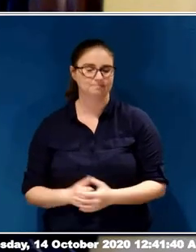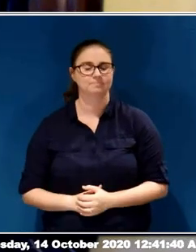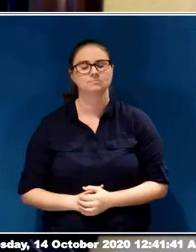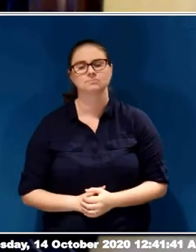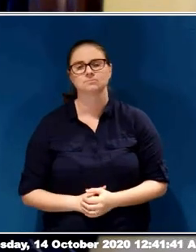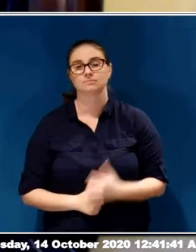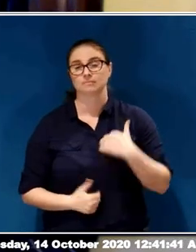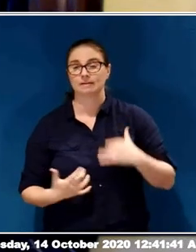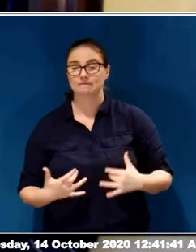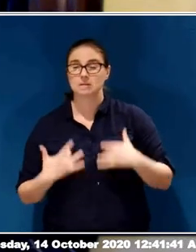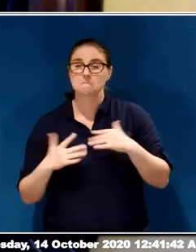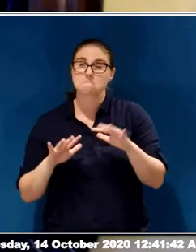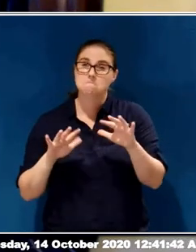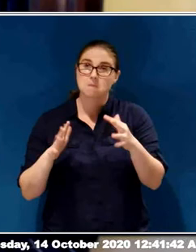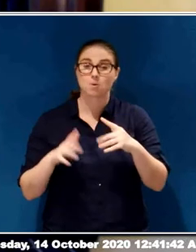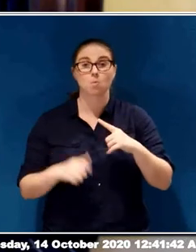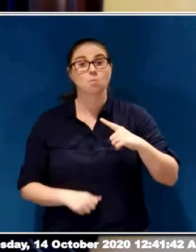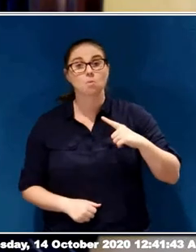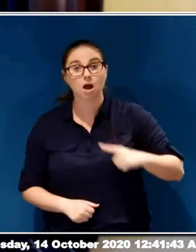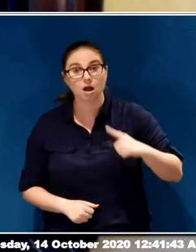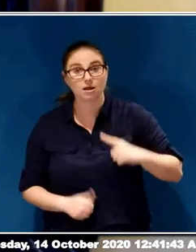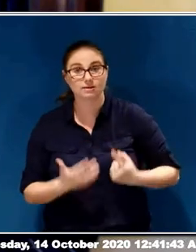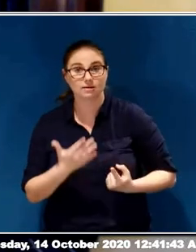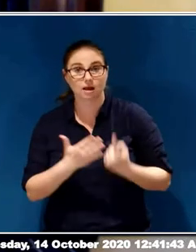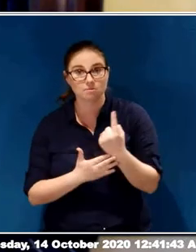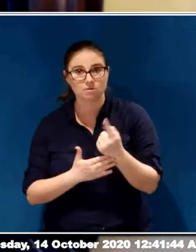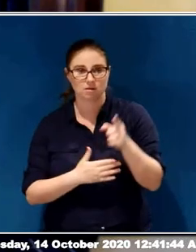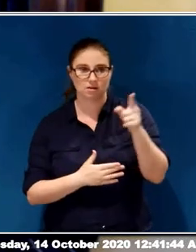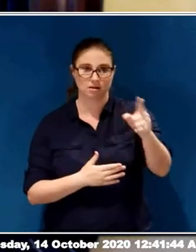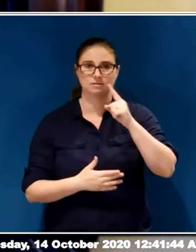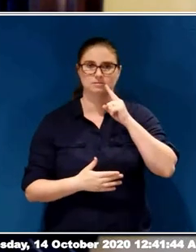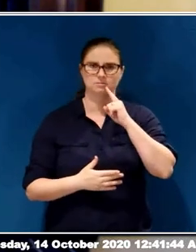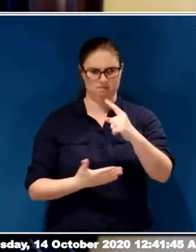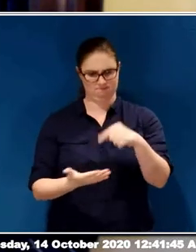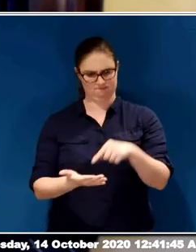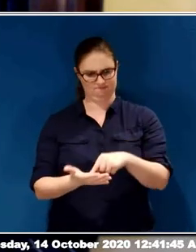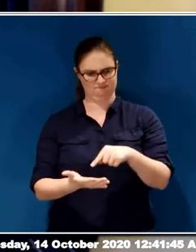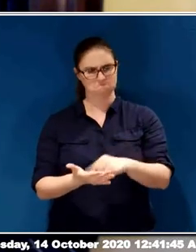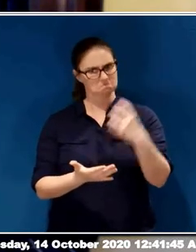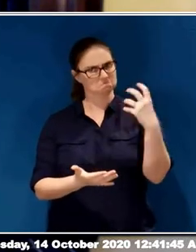to consult is clear under the Disability Standards for Education as applying to